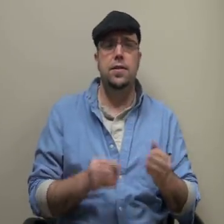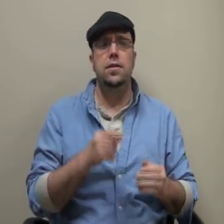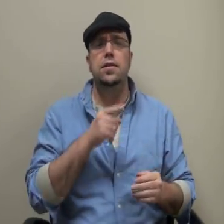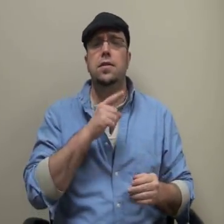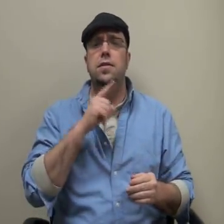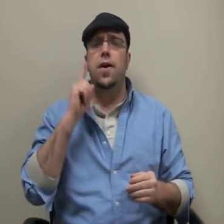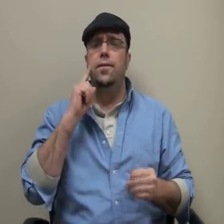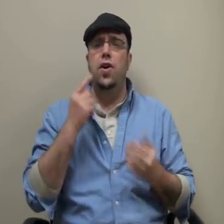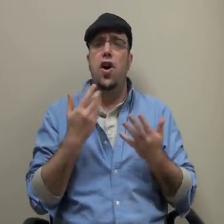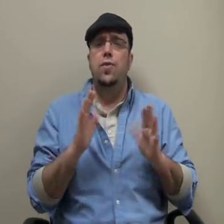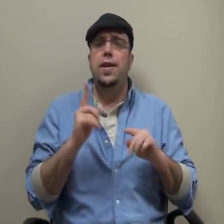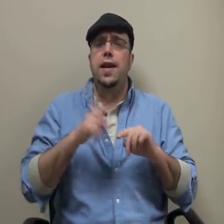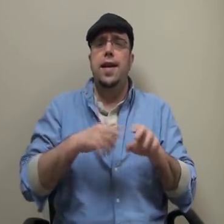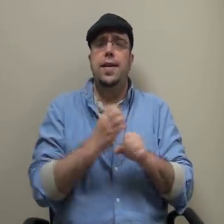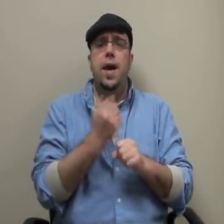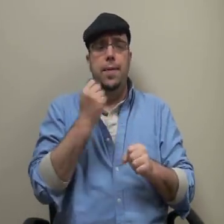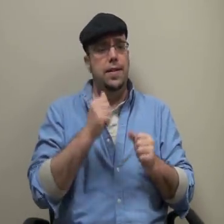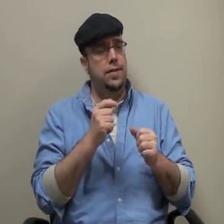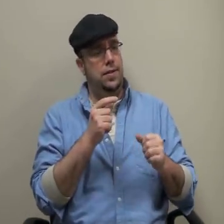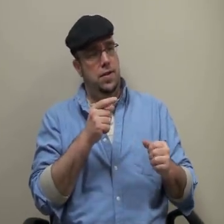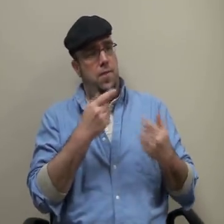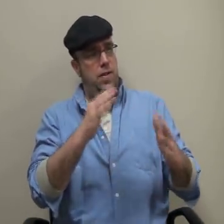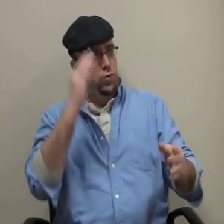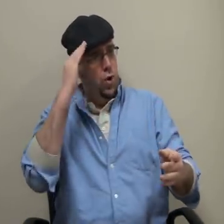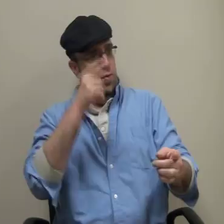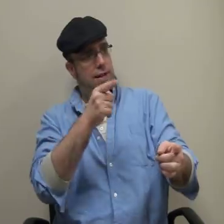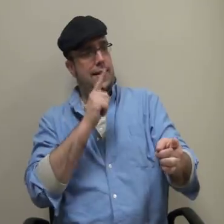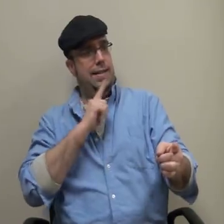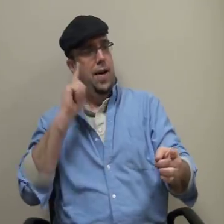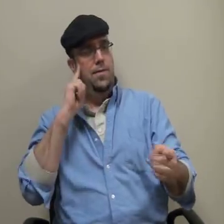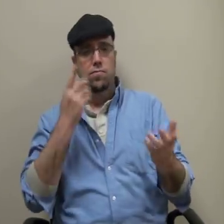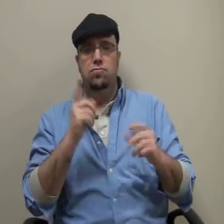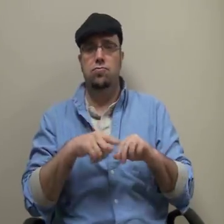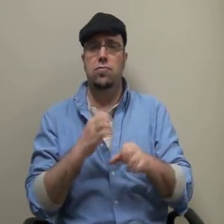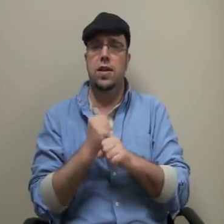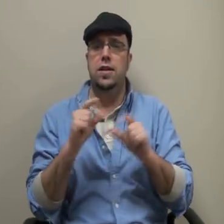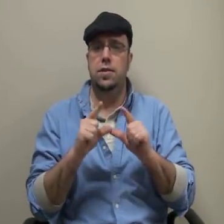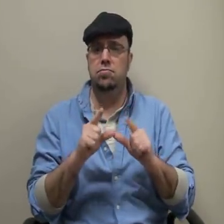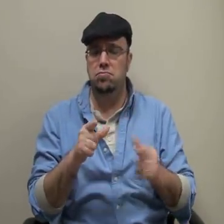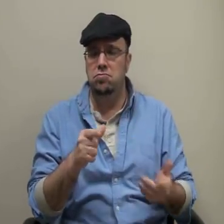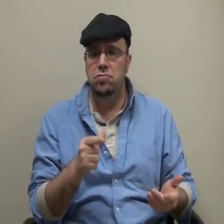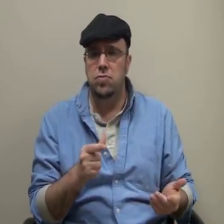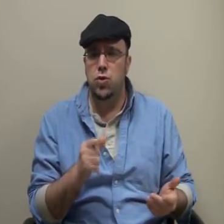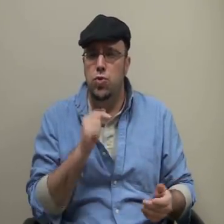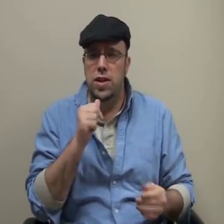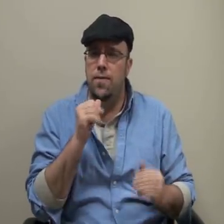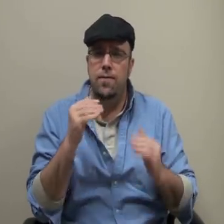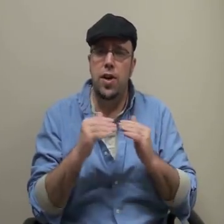and Deaf people already can't get their license because it is obvious they are deaf, you should know that this isn't fair.